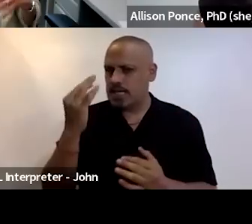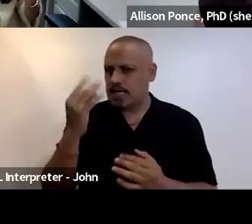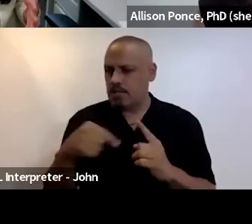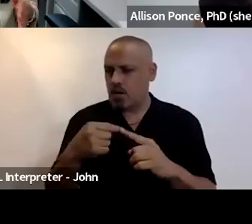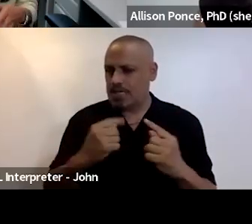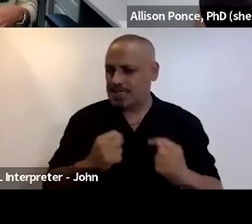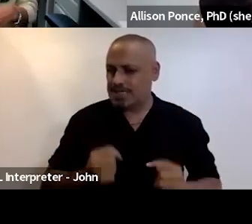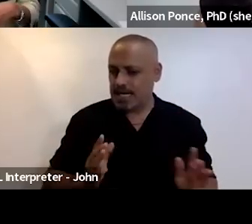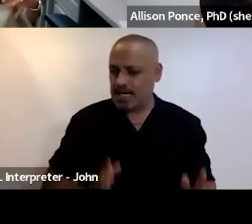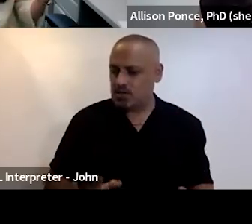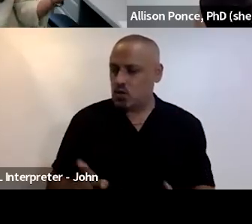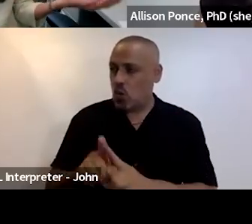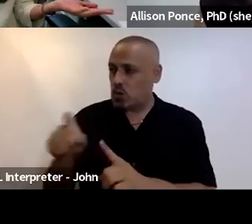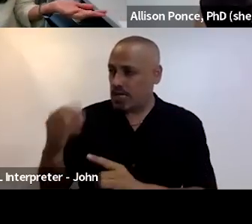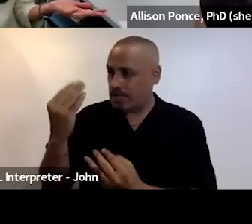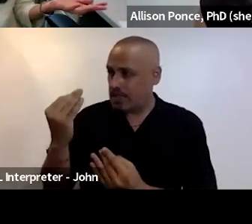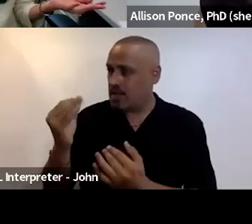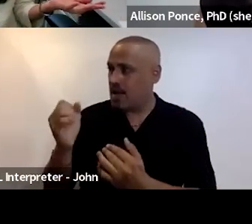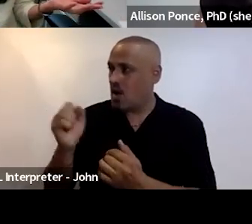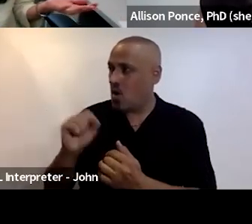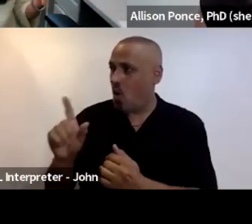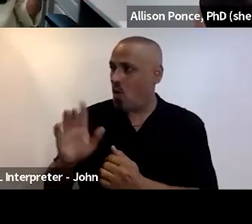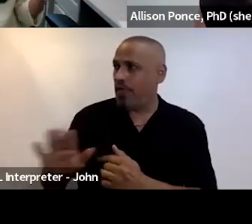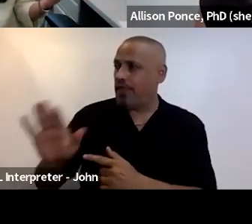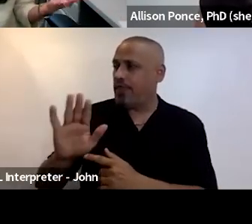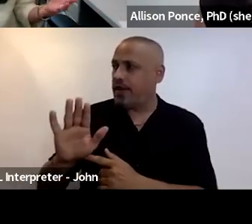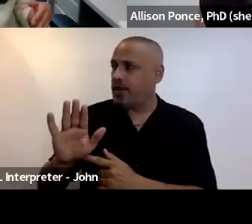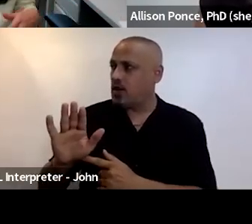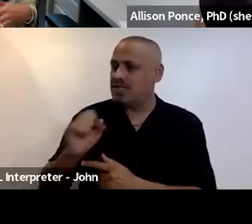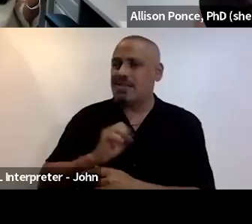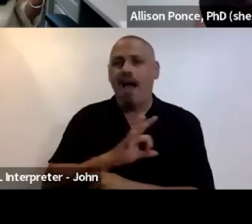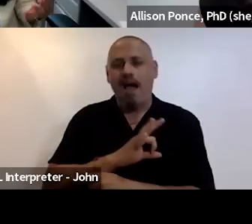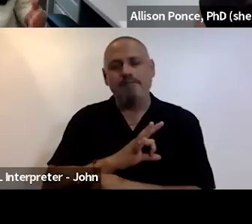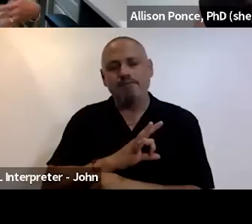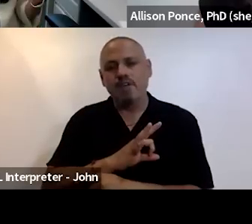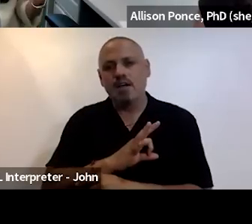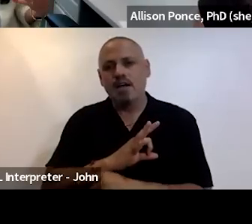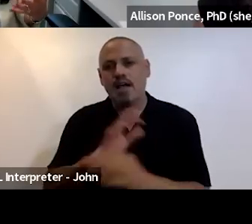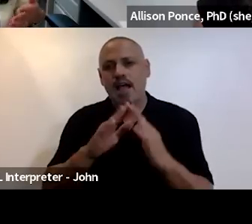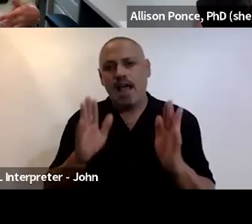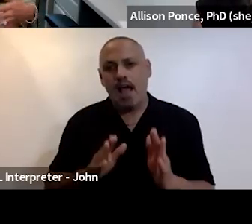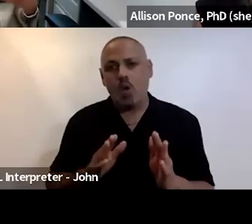but they also need to think about all of their staff. And housing providers, there's lots of different staff,